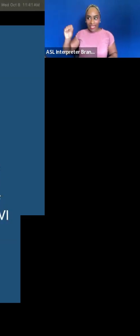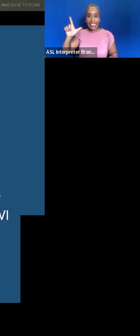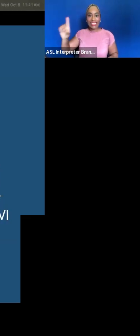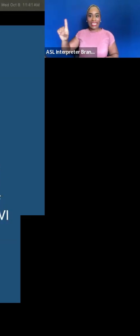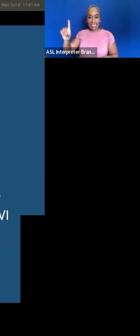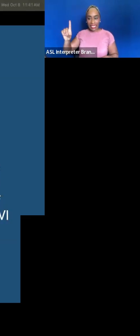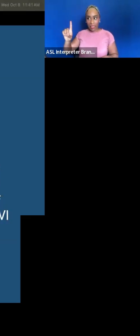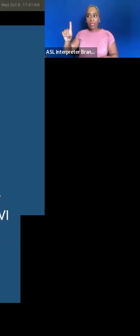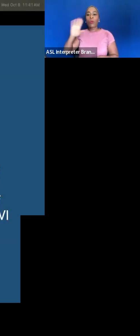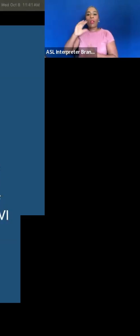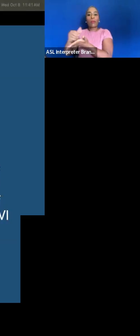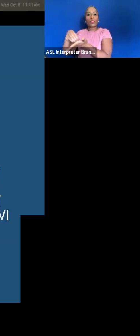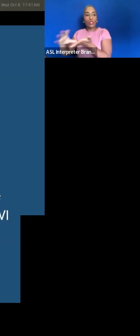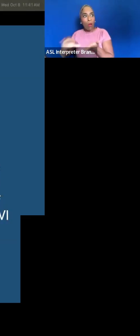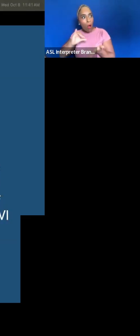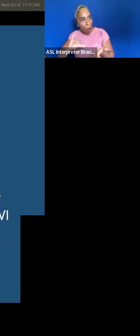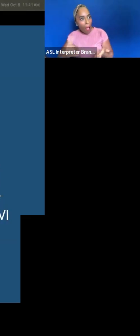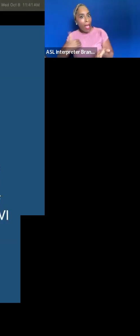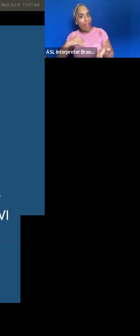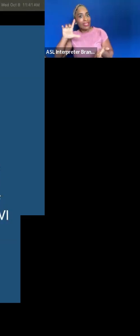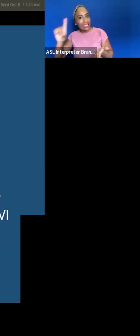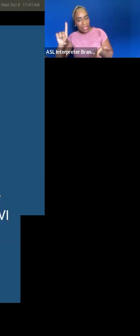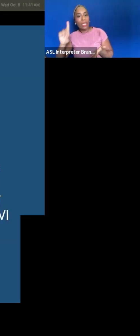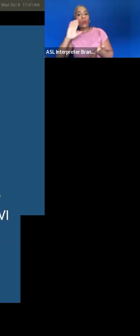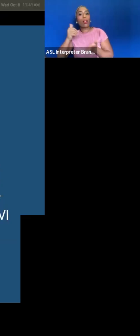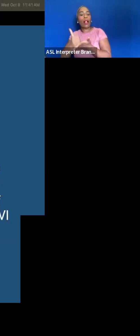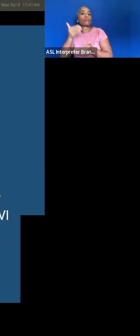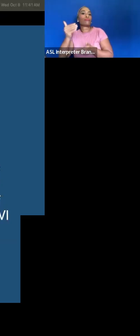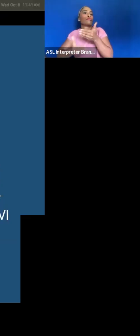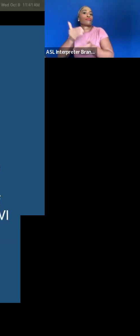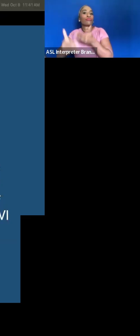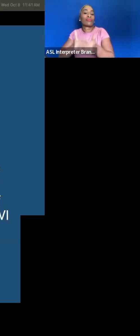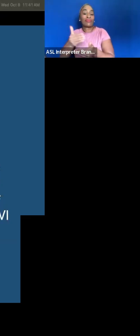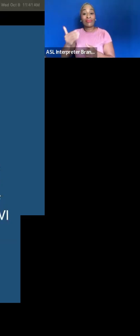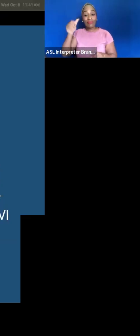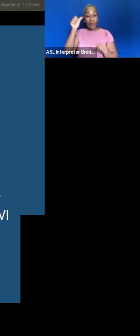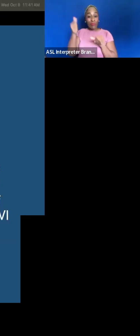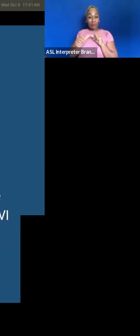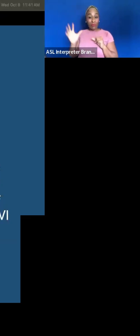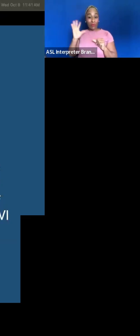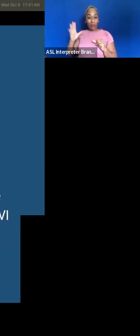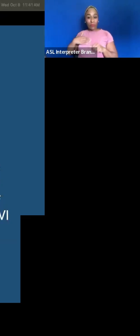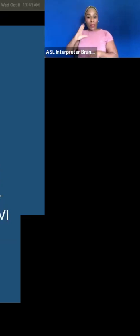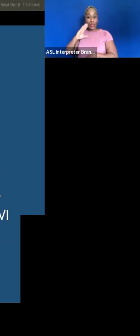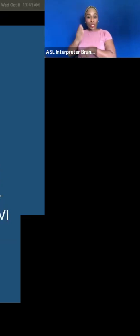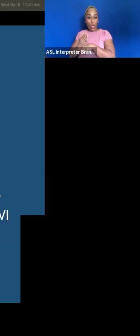I know for myself, when I tested my daughter at first, She says I tricked her.